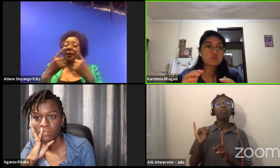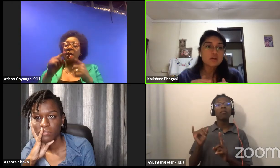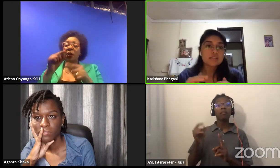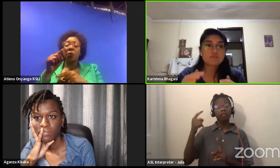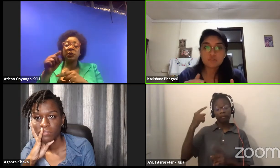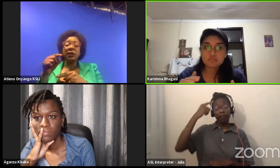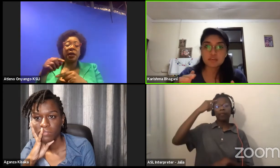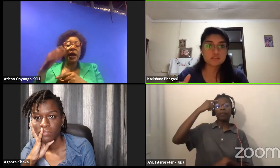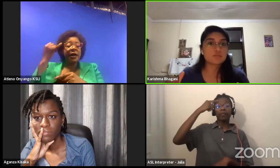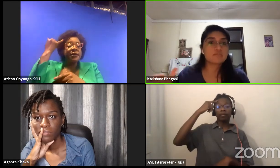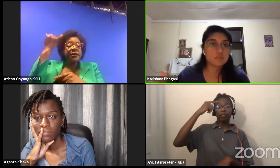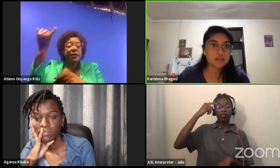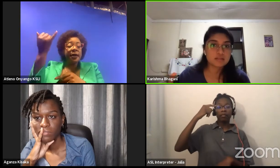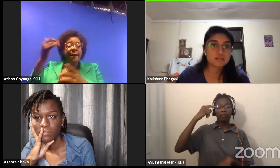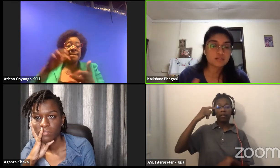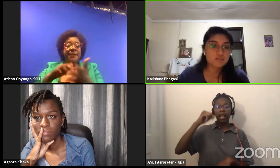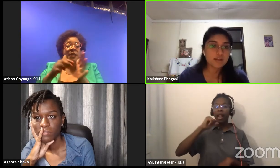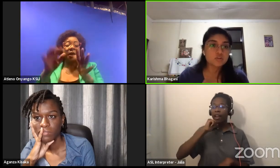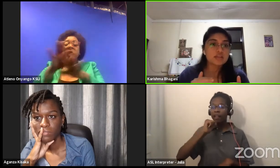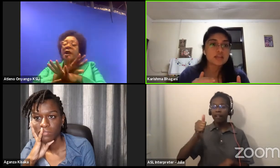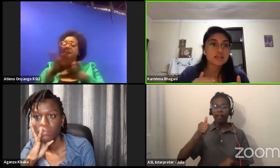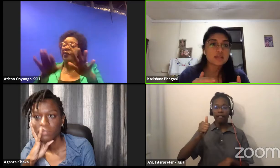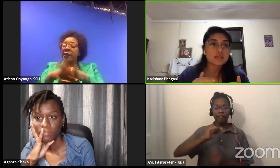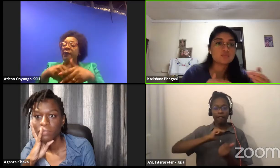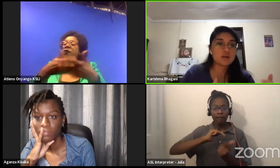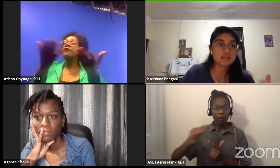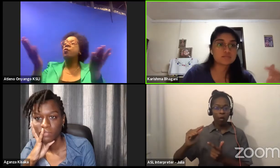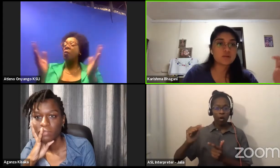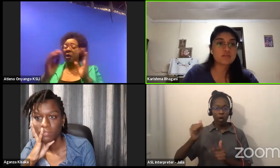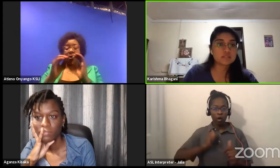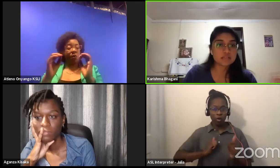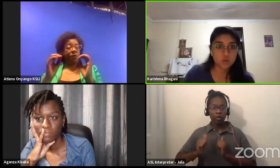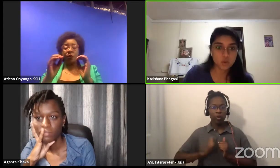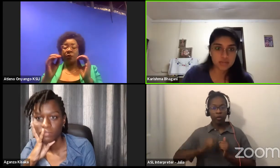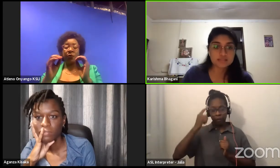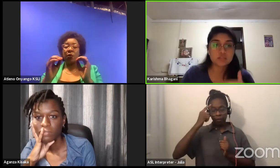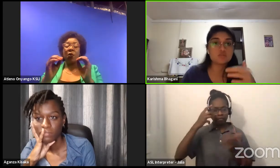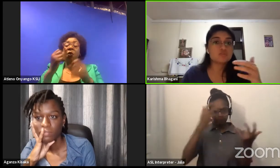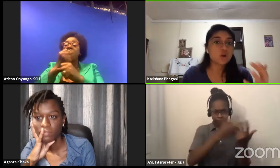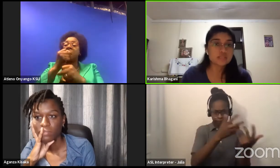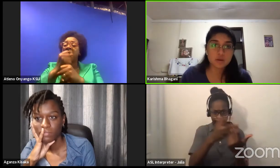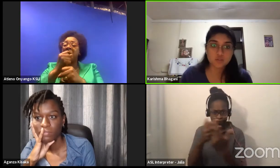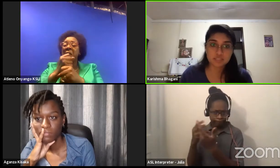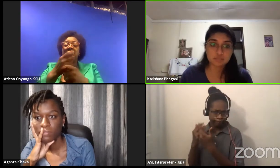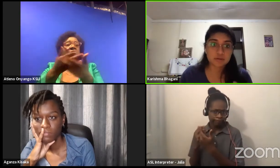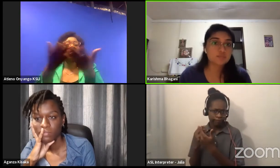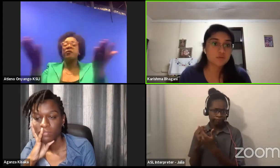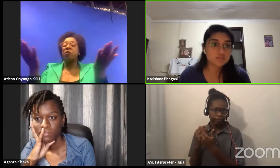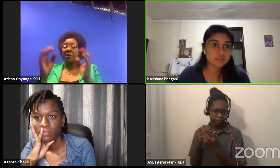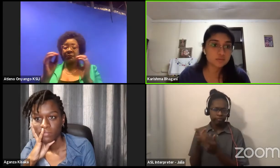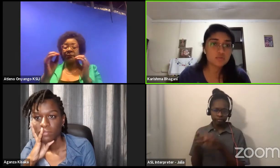not everything is for everybody, right? Not every piece of work is for every single audience. And you've talked about your experience producing the